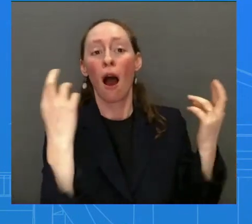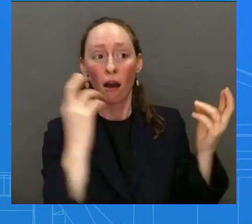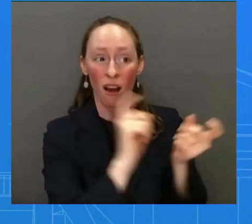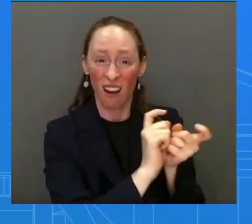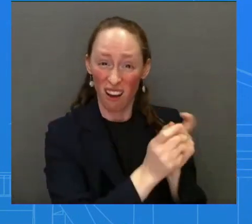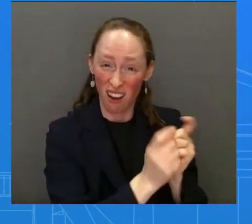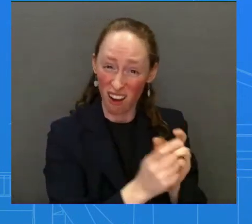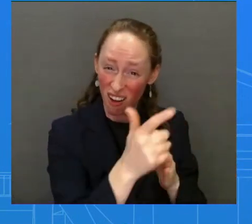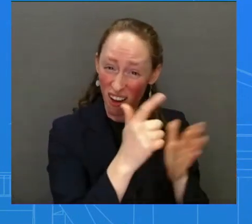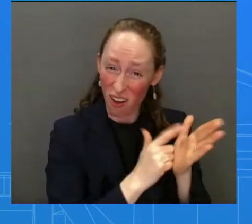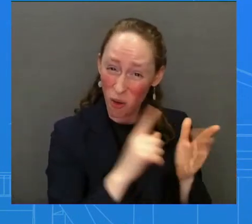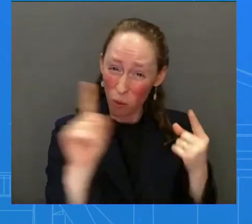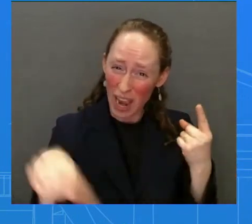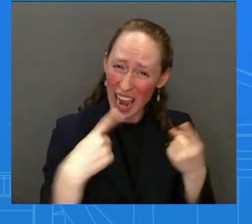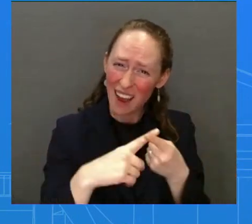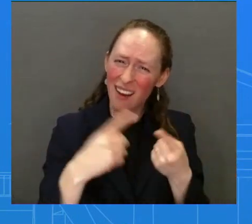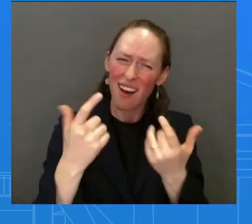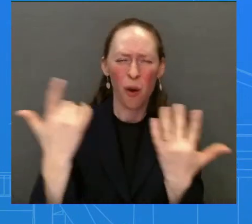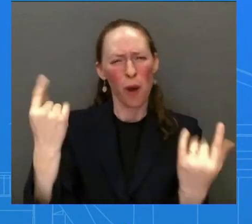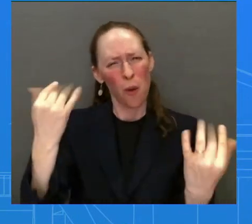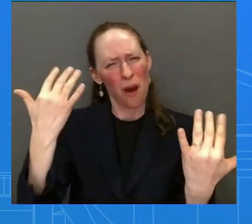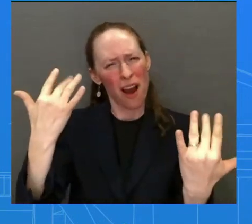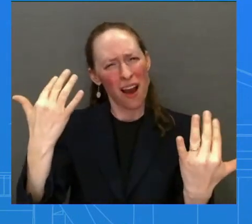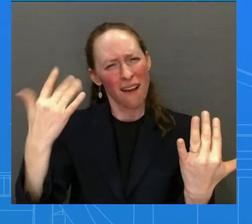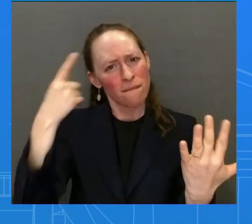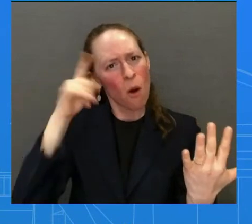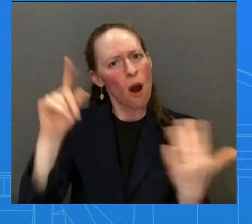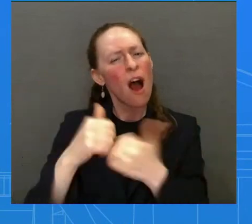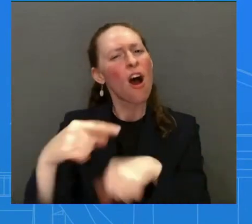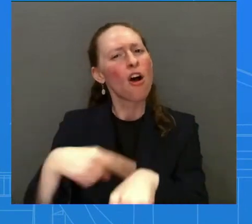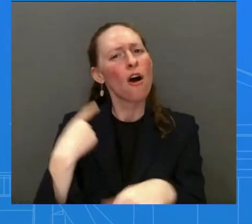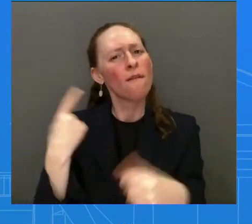Once again, the President calls on Congress to do something before another child